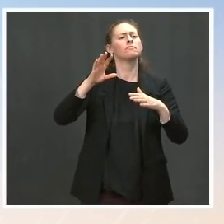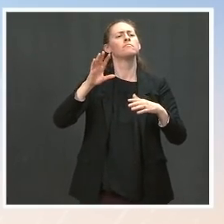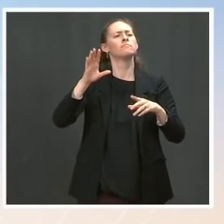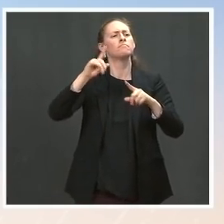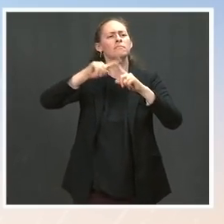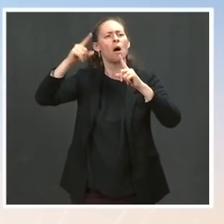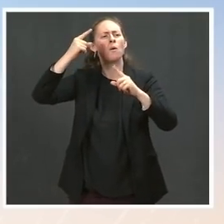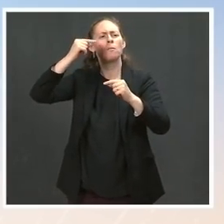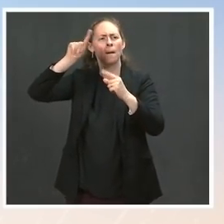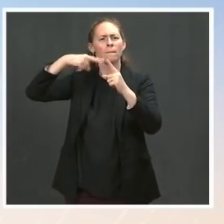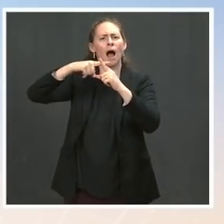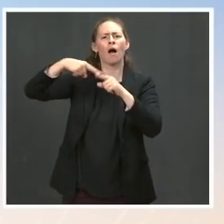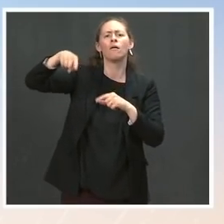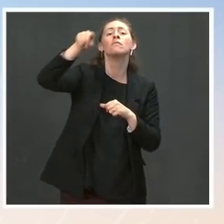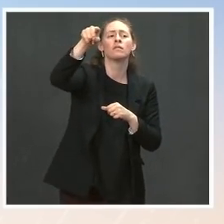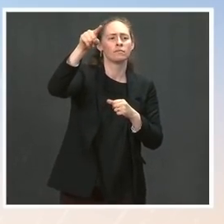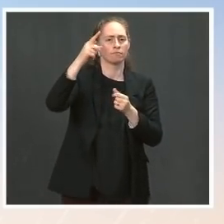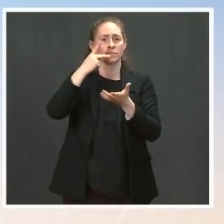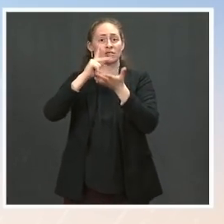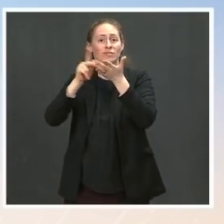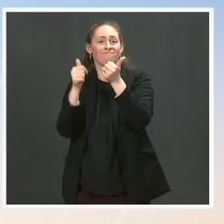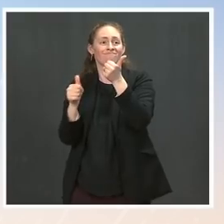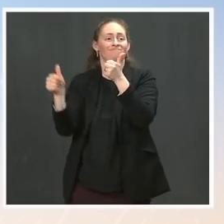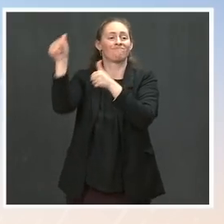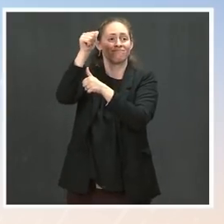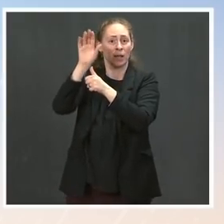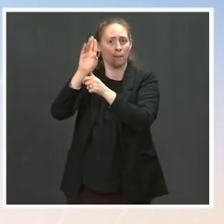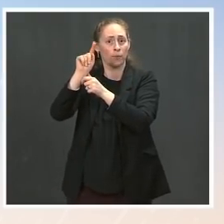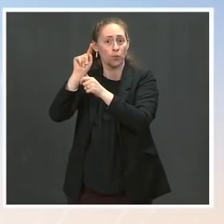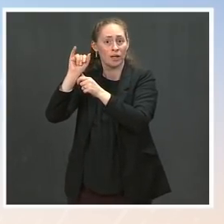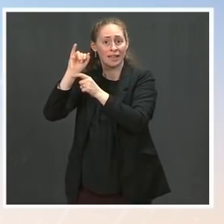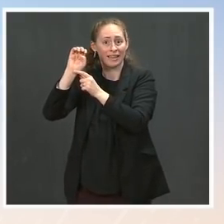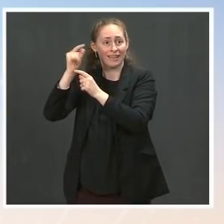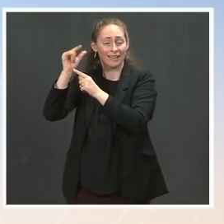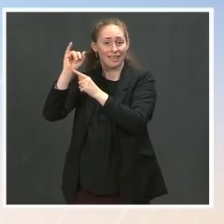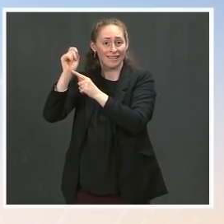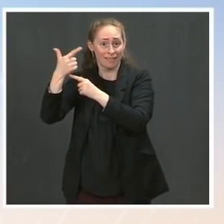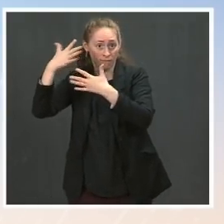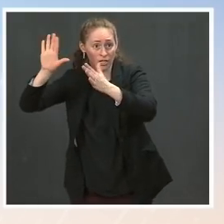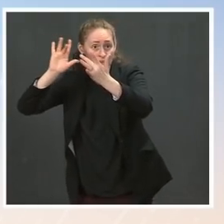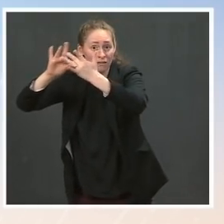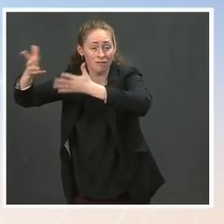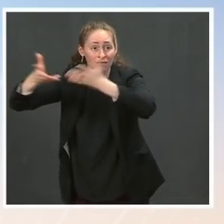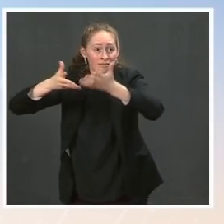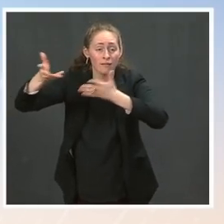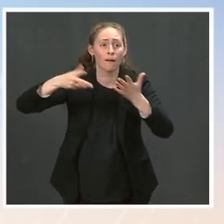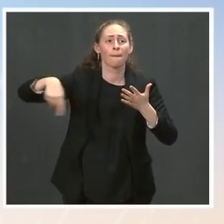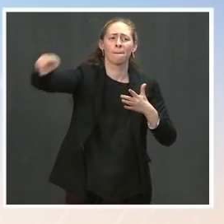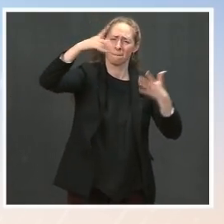Ms. Psaki: Well, we are in regular touch with a range of officials, senators, members of Congress. There have been dozens and dozens of meetings